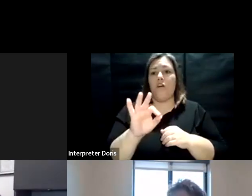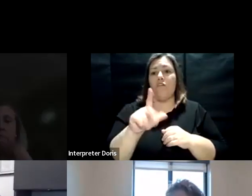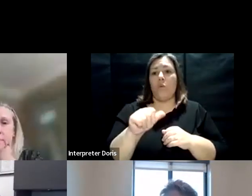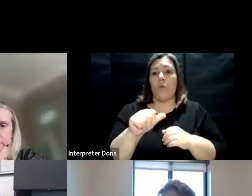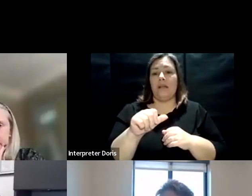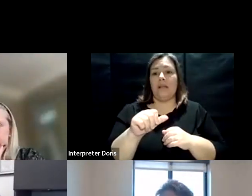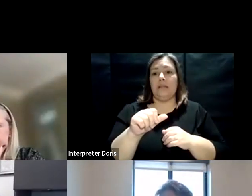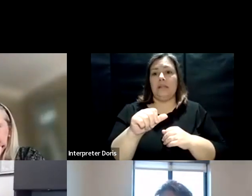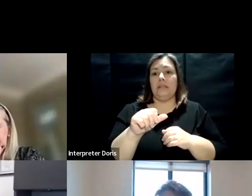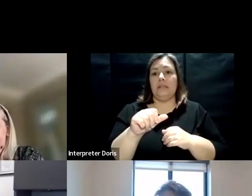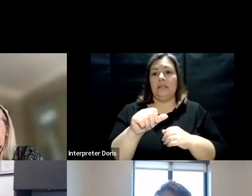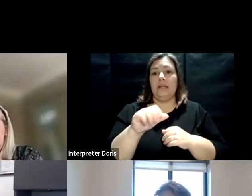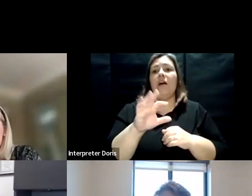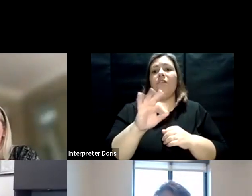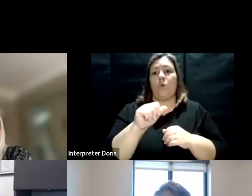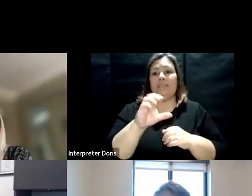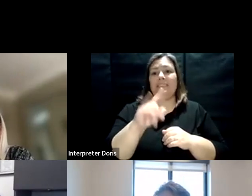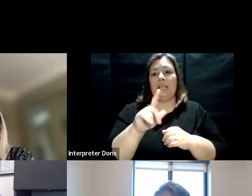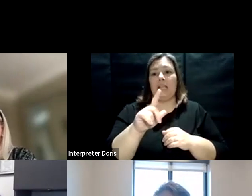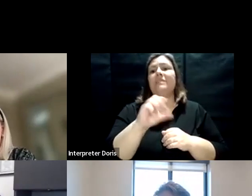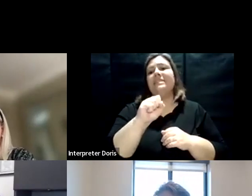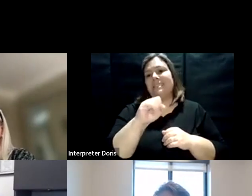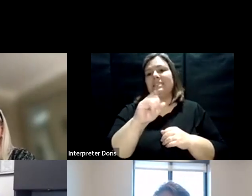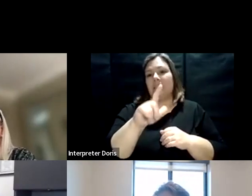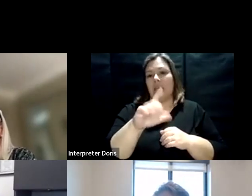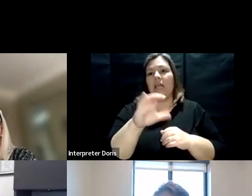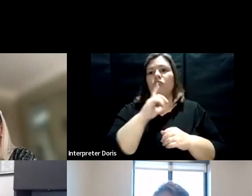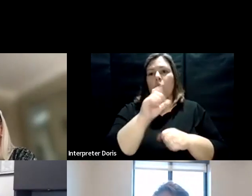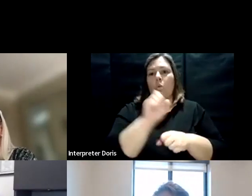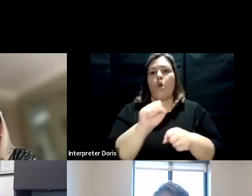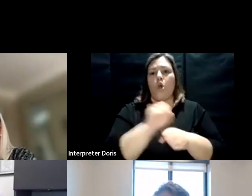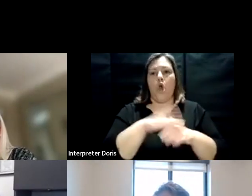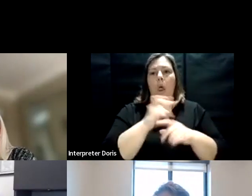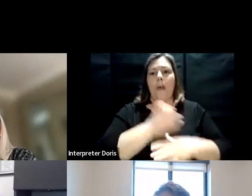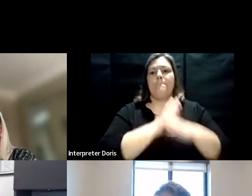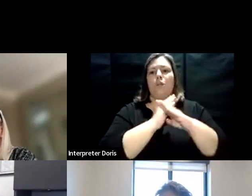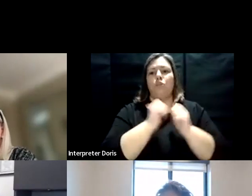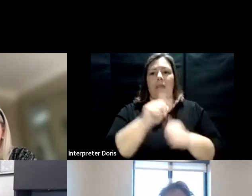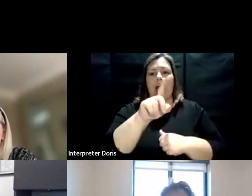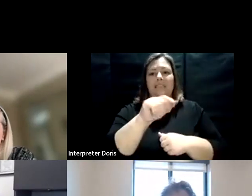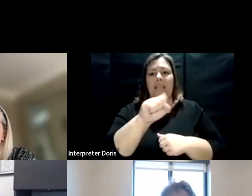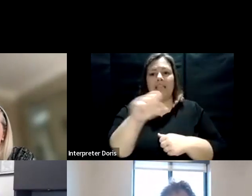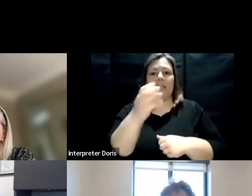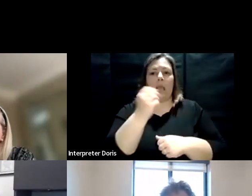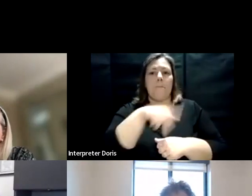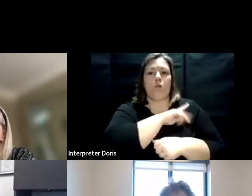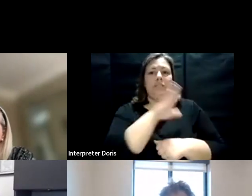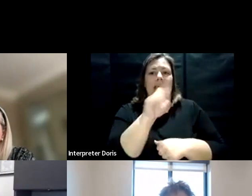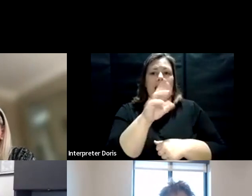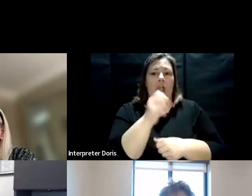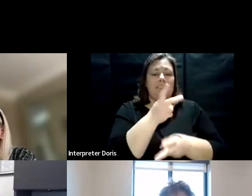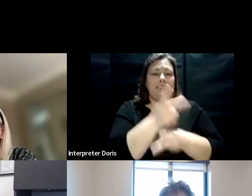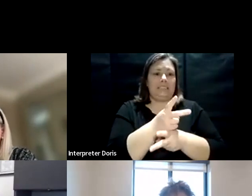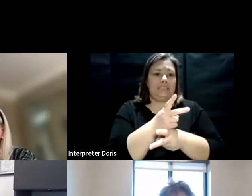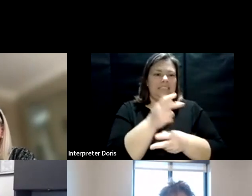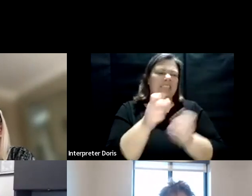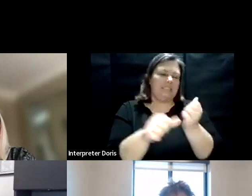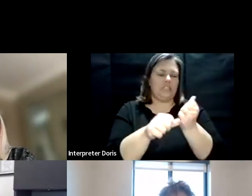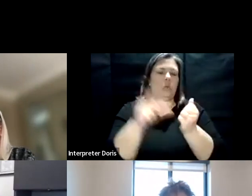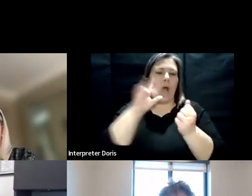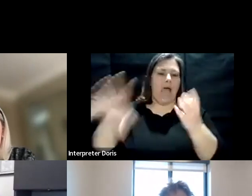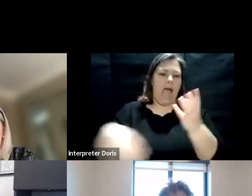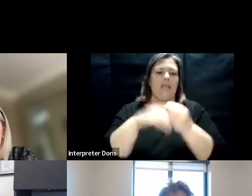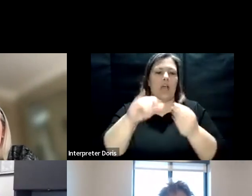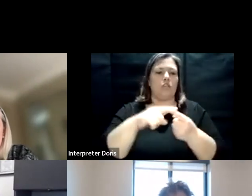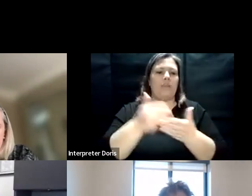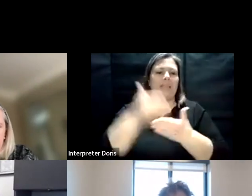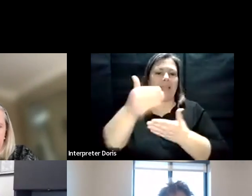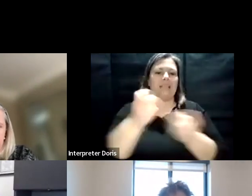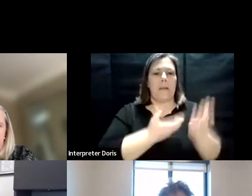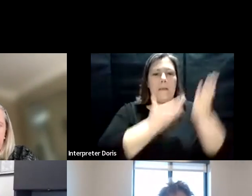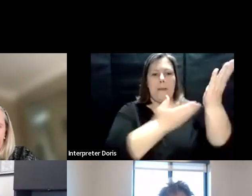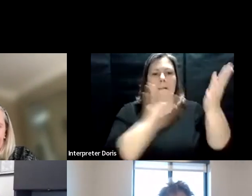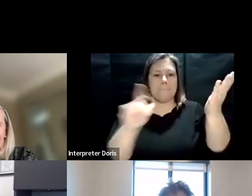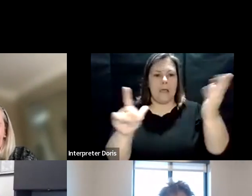I'm seeing the chat. Sorry I was gonna just say real quick. But Florida silk is organizing Florida focus, organizing our work group around barriers to Ltss and personal care assistance to add to our next spill